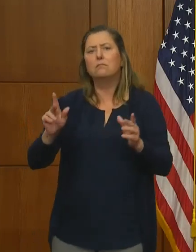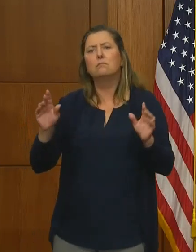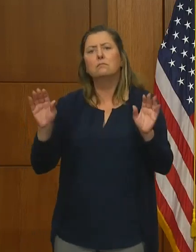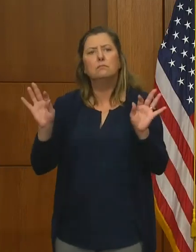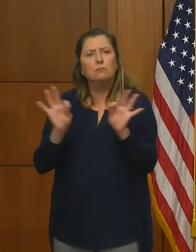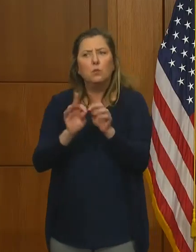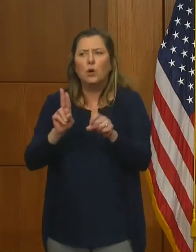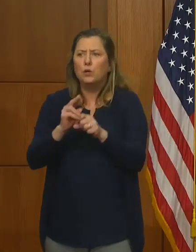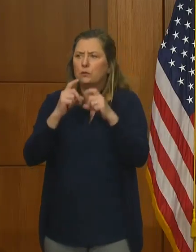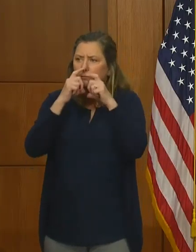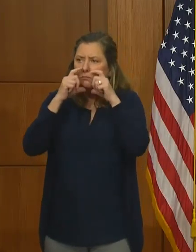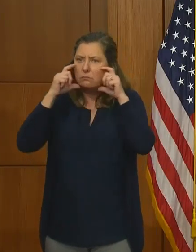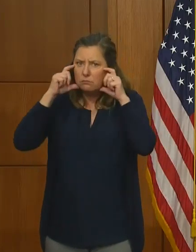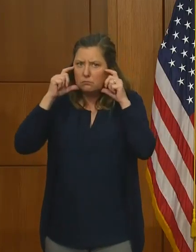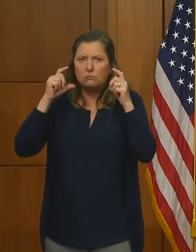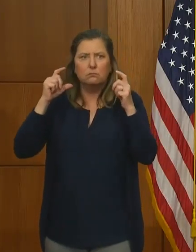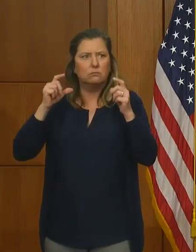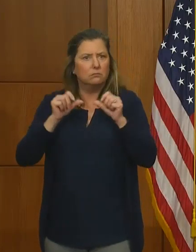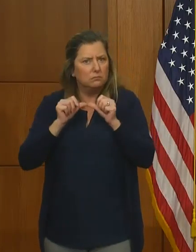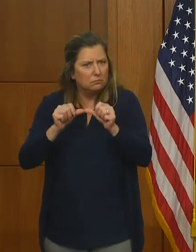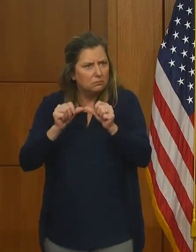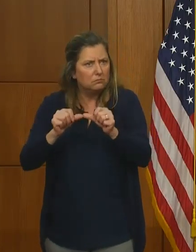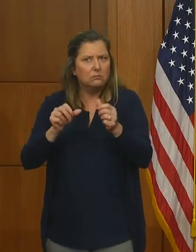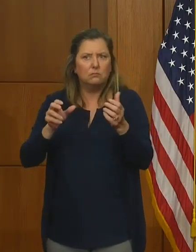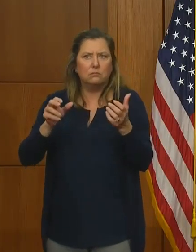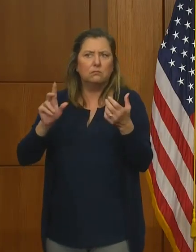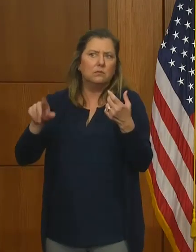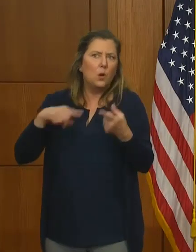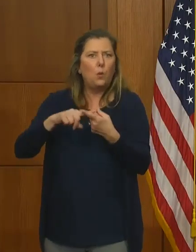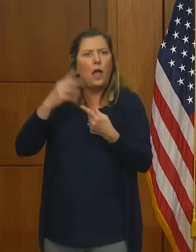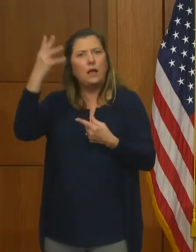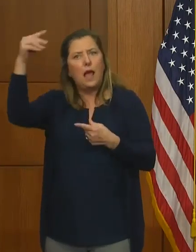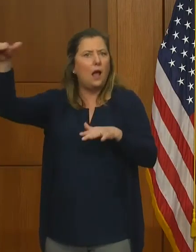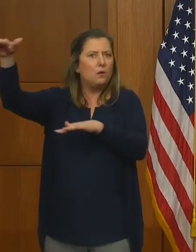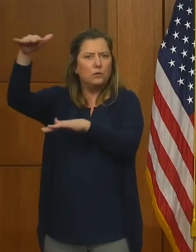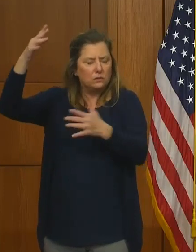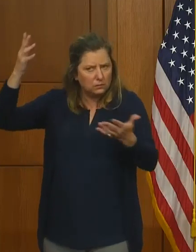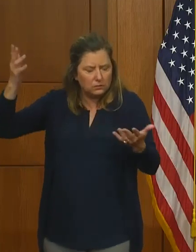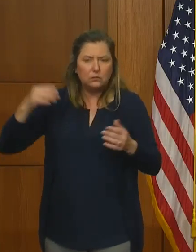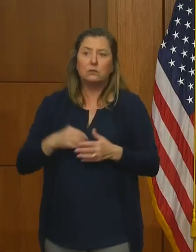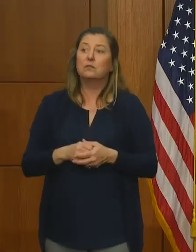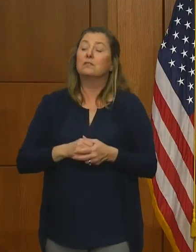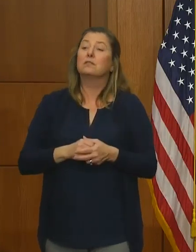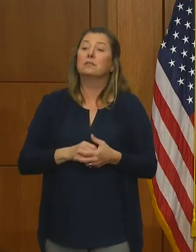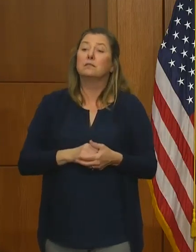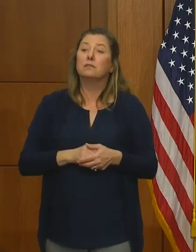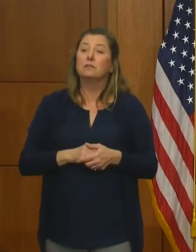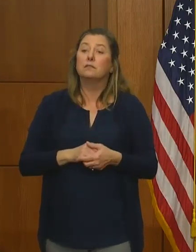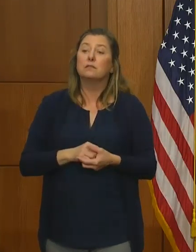GATHERINGS OF LESS THAN TEN PEOPLE CONTINUE TO WEAR YOUR